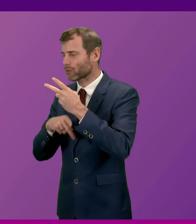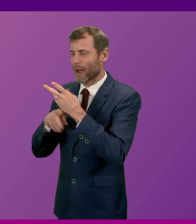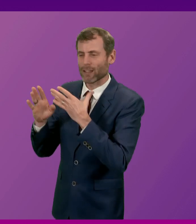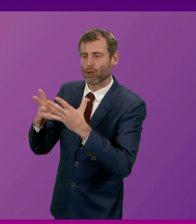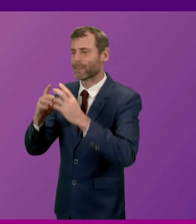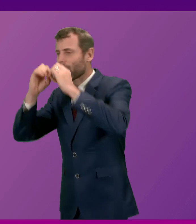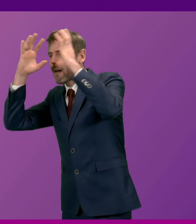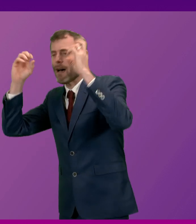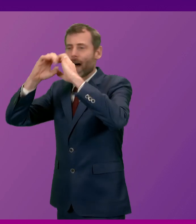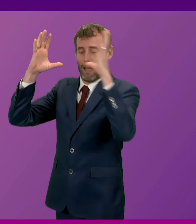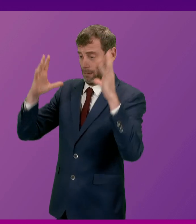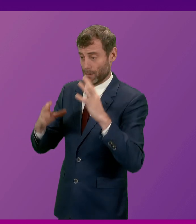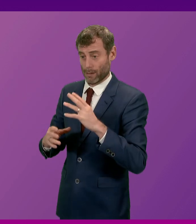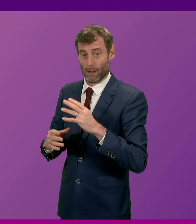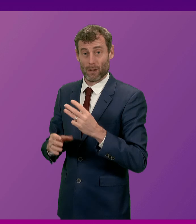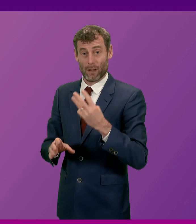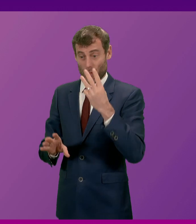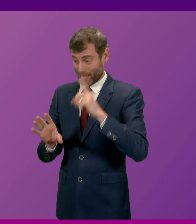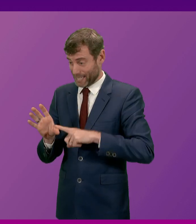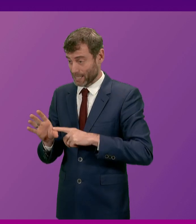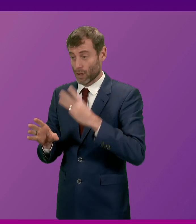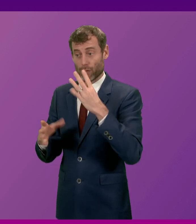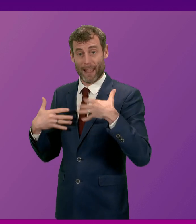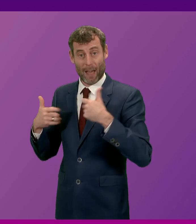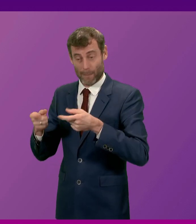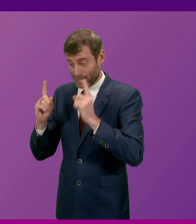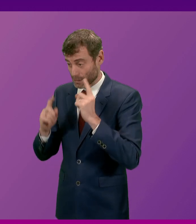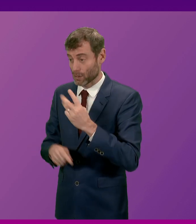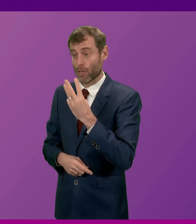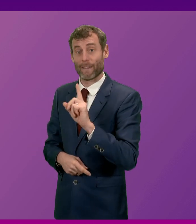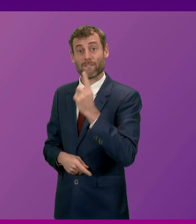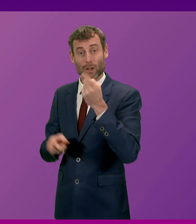three health ministers, three First Ministers, and nothing to show for it. It is just more SNP